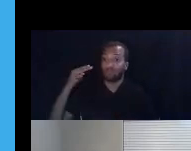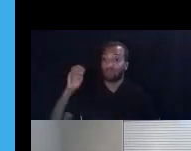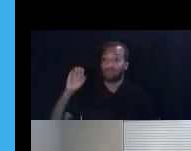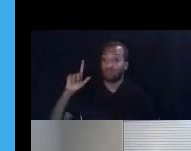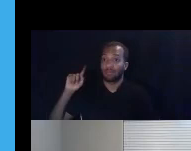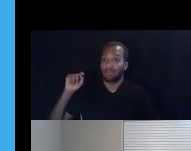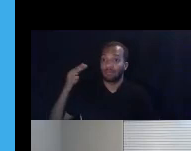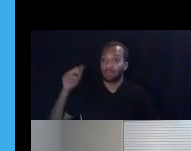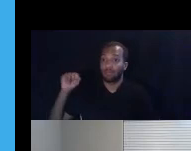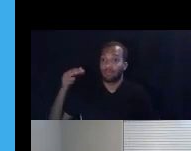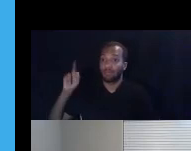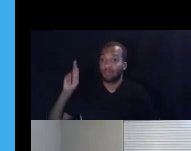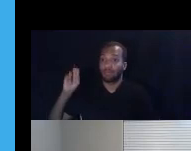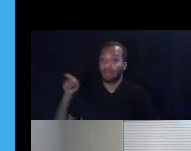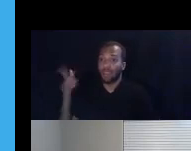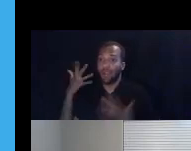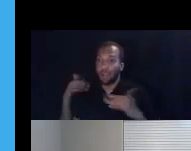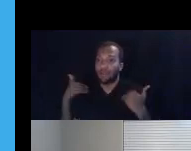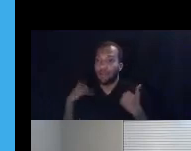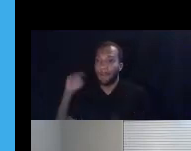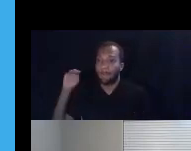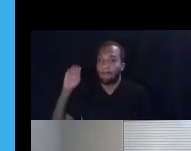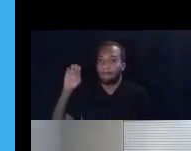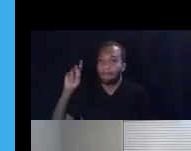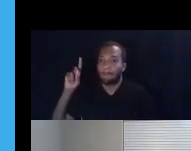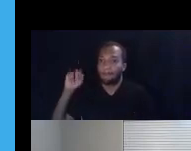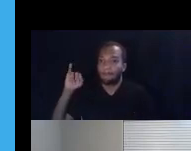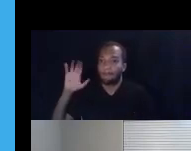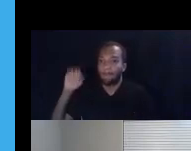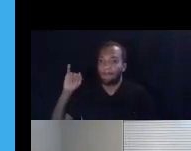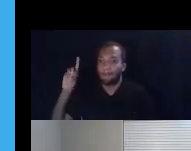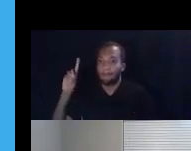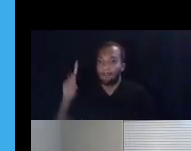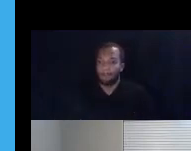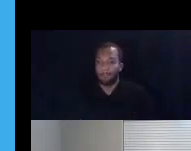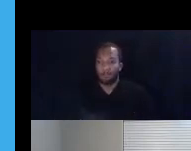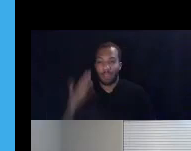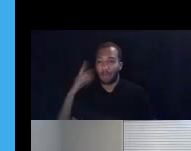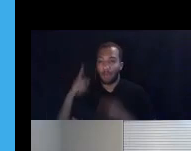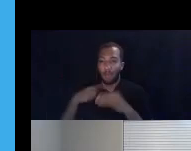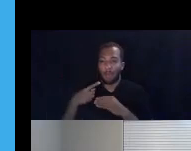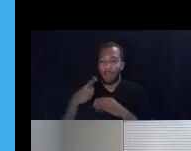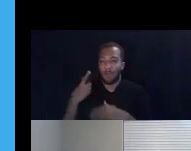I don't know the home care. Yeah, I've been in a similar situation